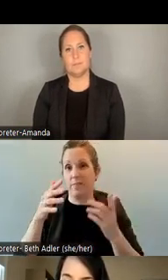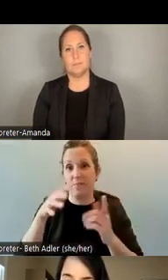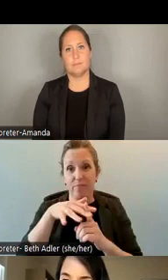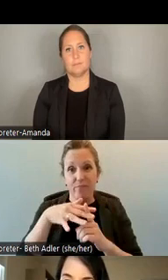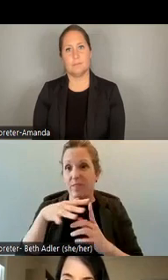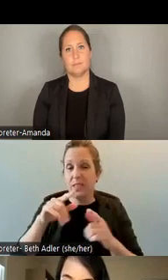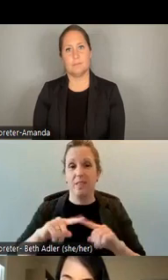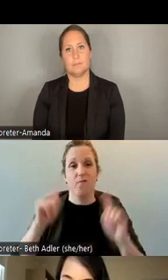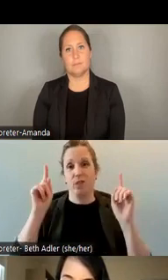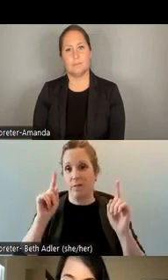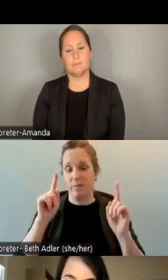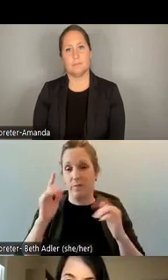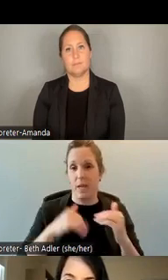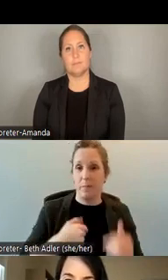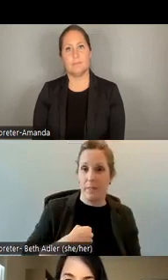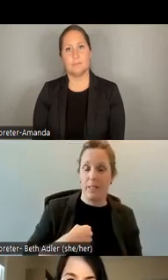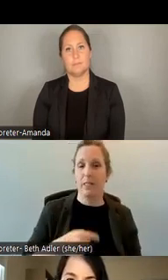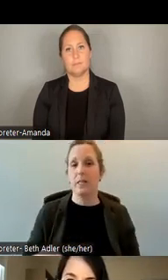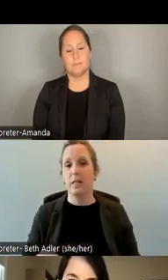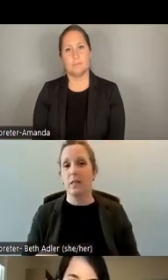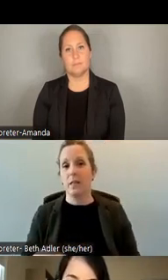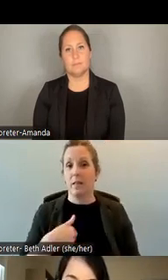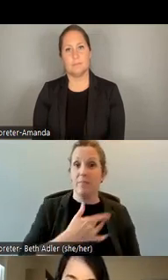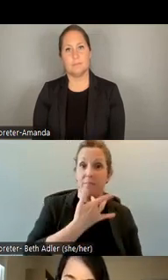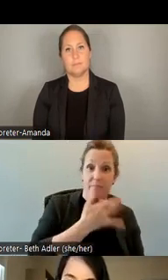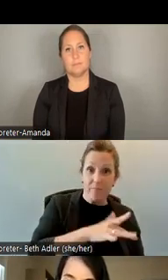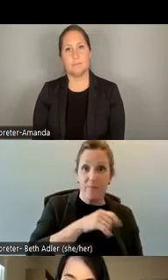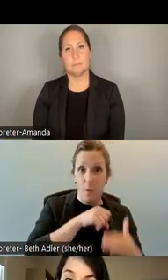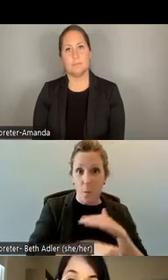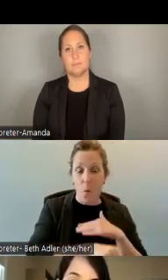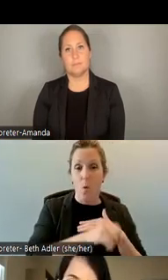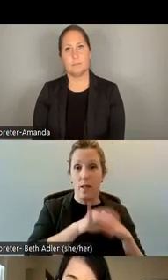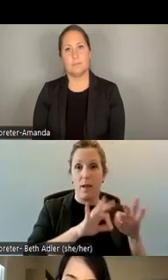and had I not been so fortunate to be born to the family that I was born into I could easily have